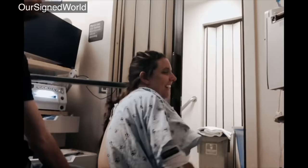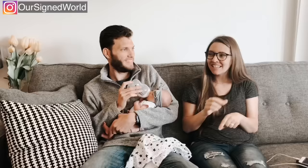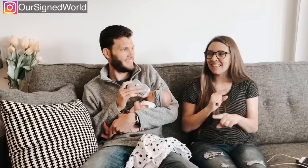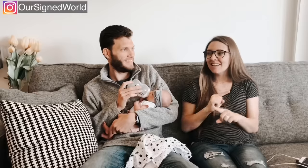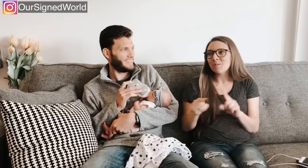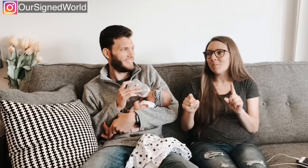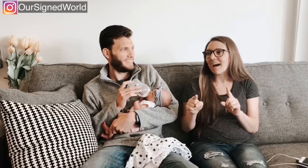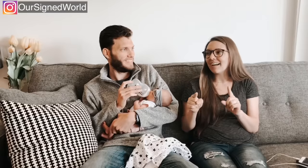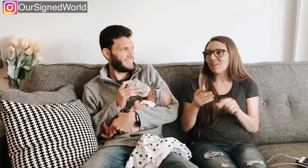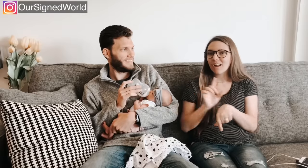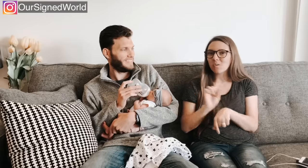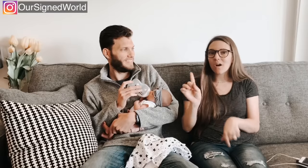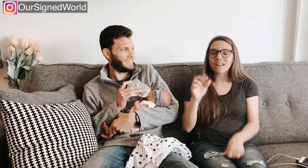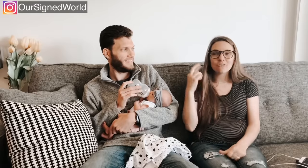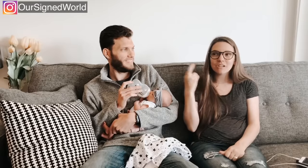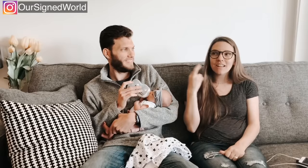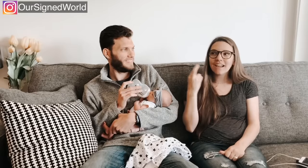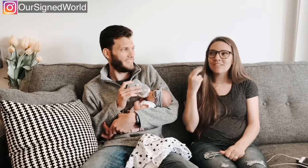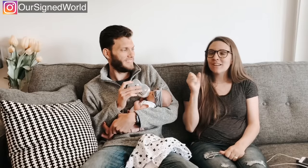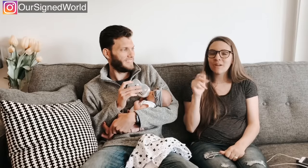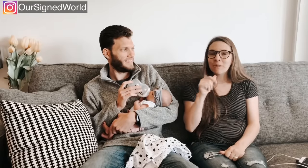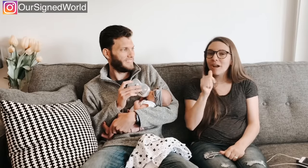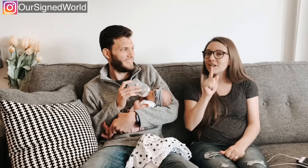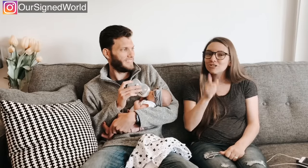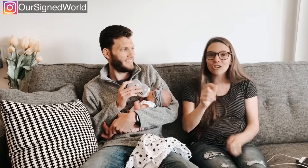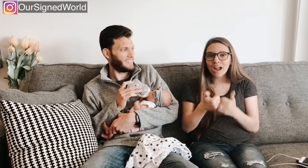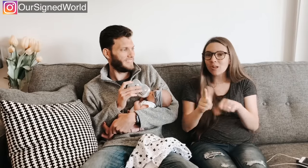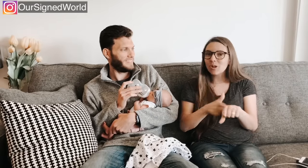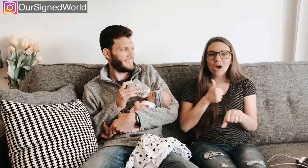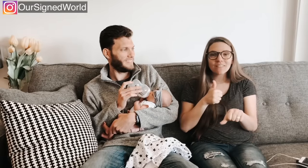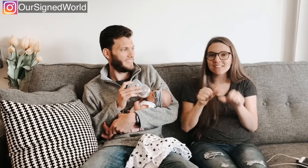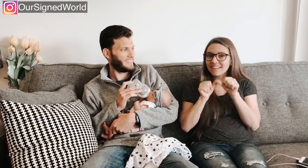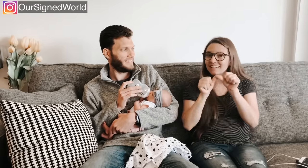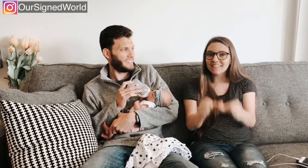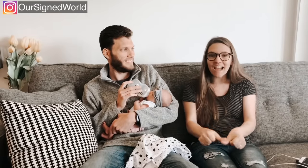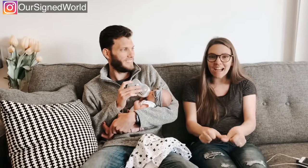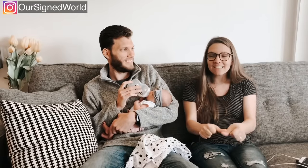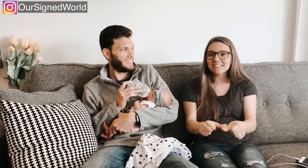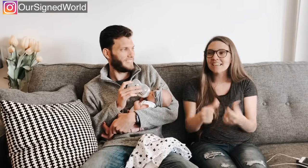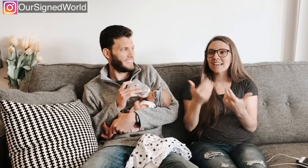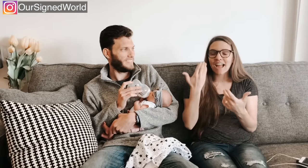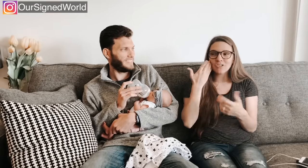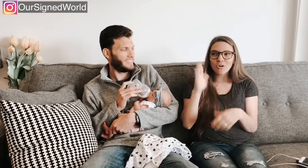Around 1:00pm I realized okay I'm not sure how long this is gonna last. I don't